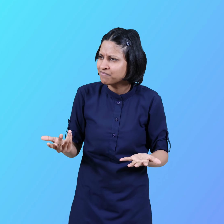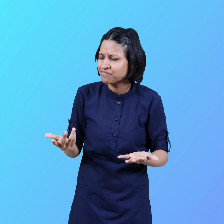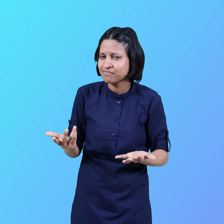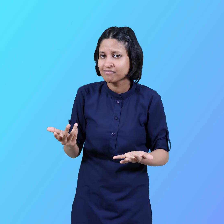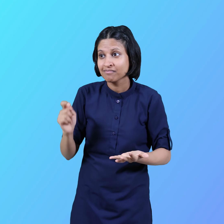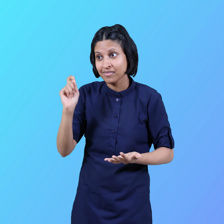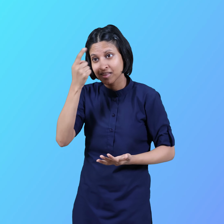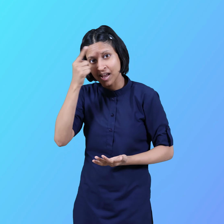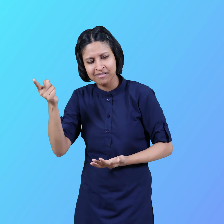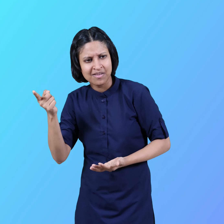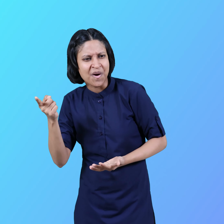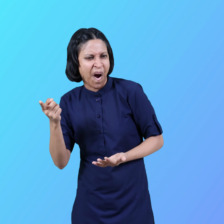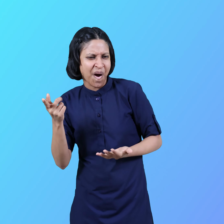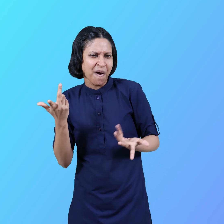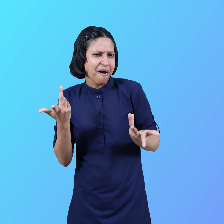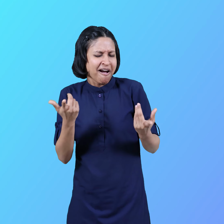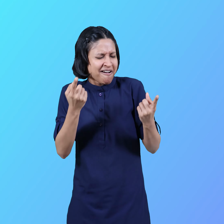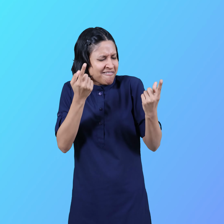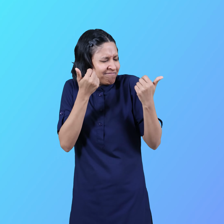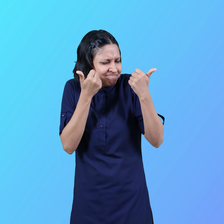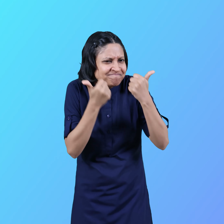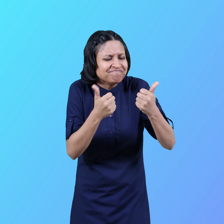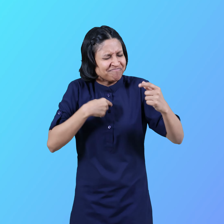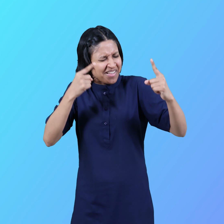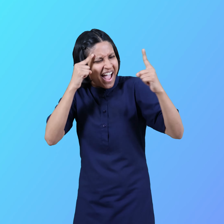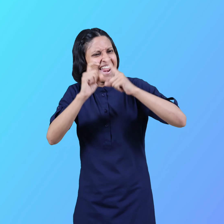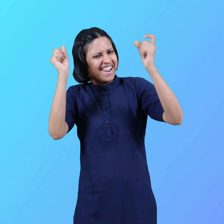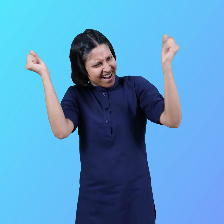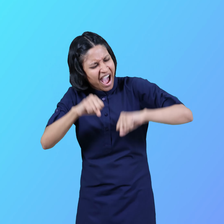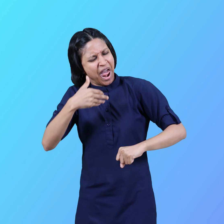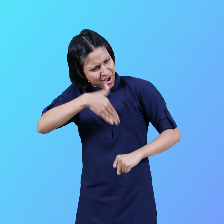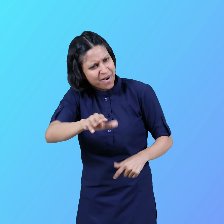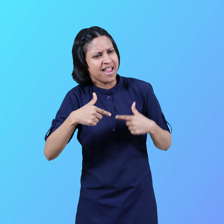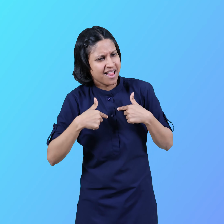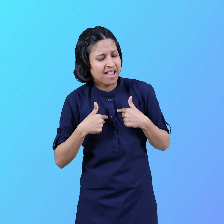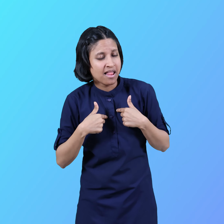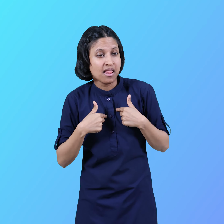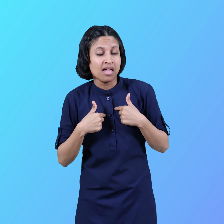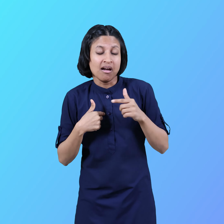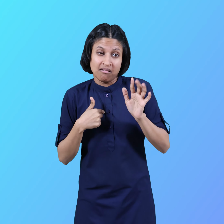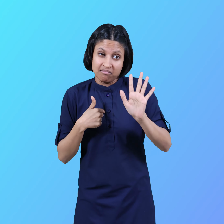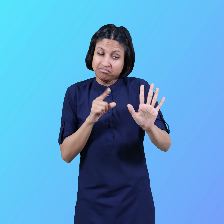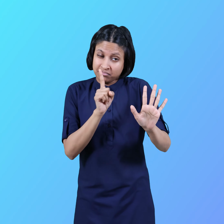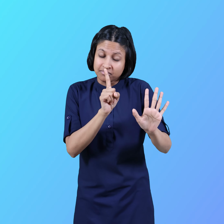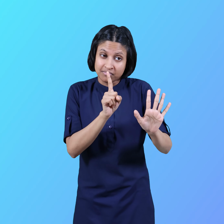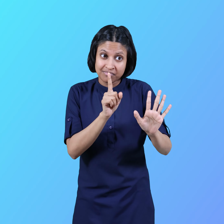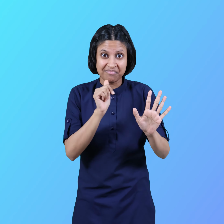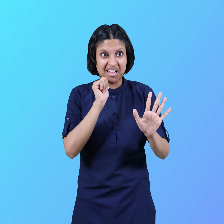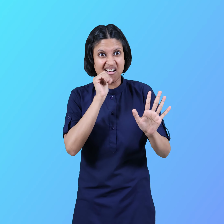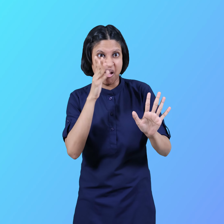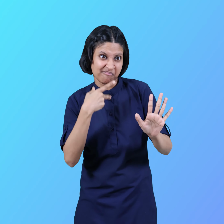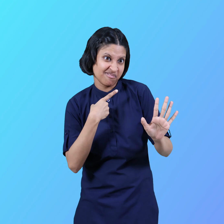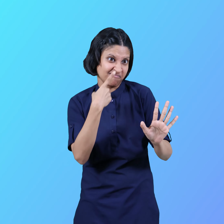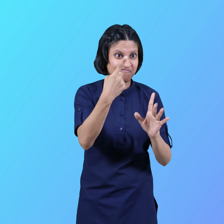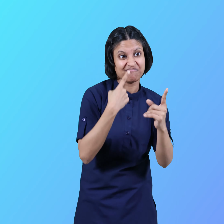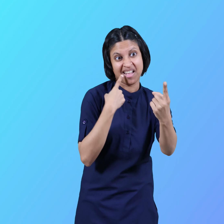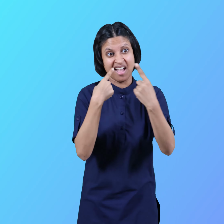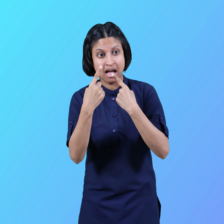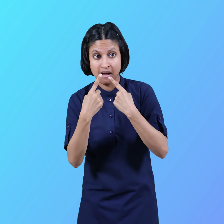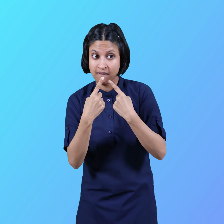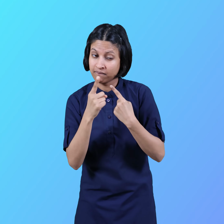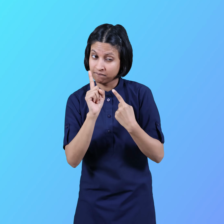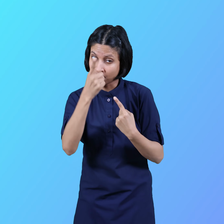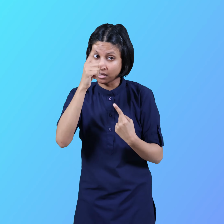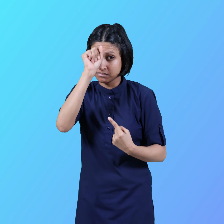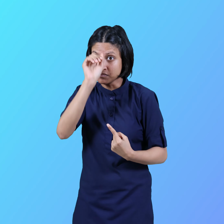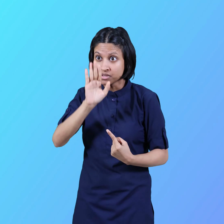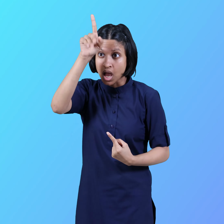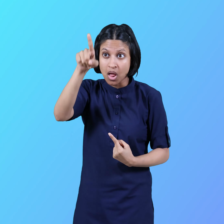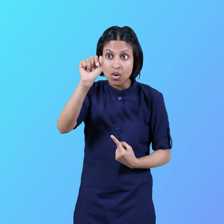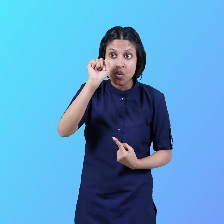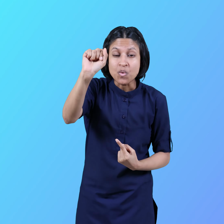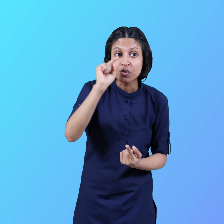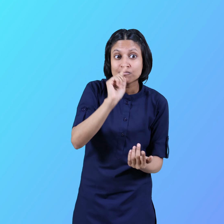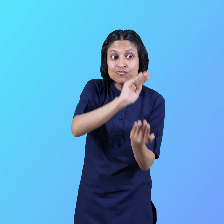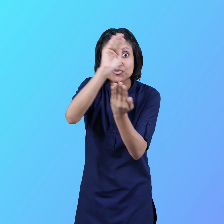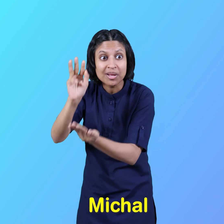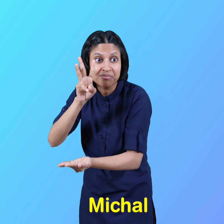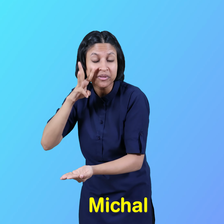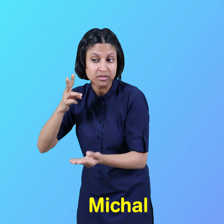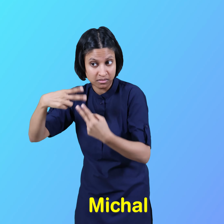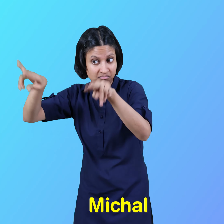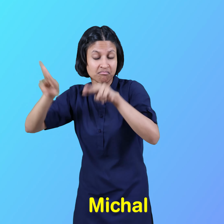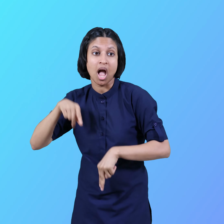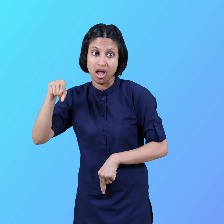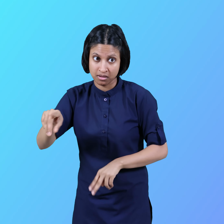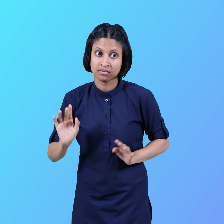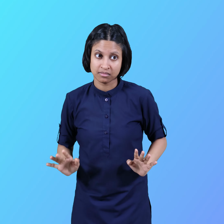David answered, “Good! I will make an agreement with you. But I ask you only one thing: I will not meet with you until you bring Saul’s daughter Michal to me.”